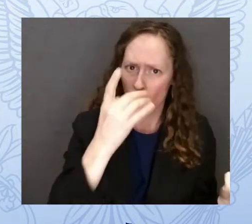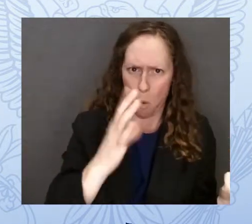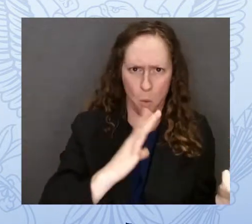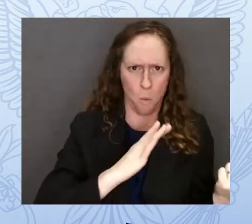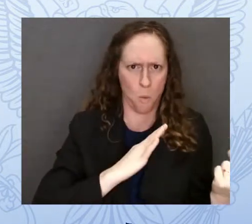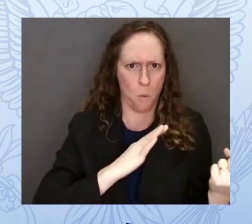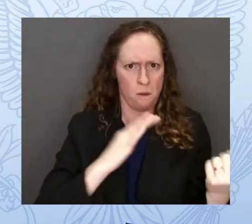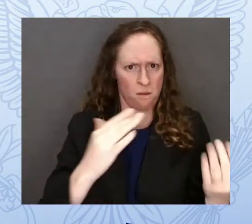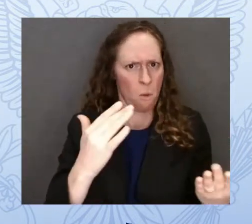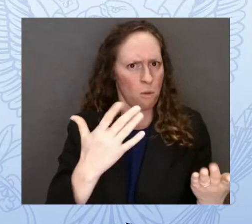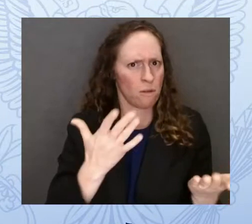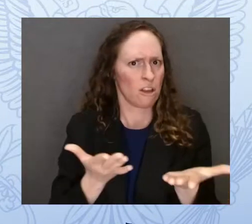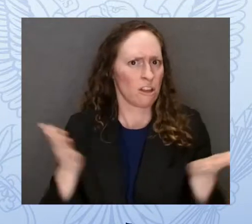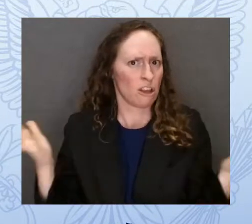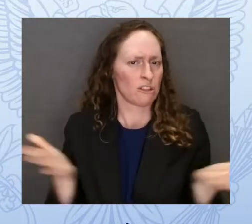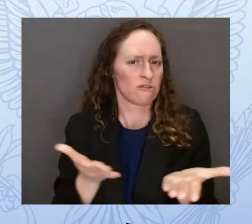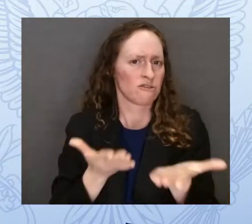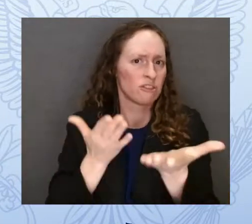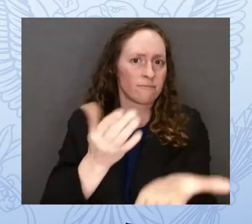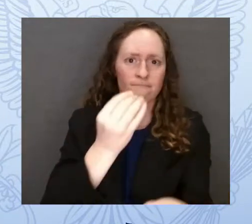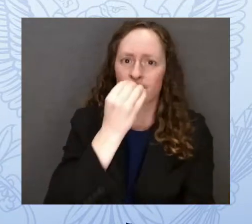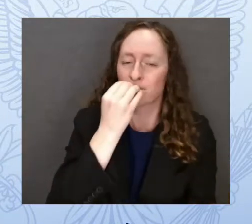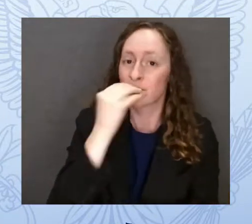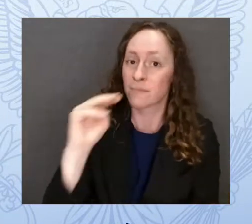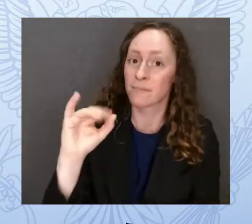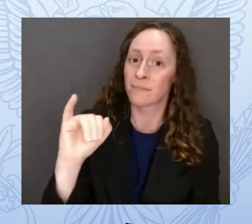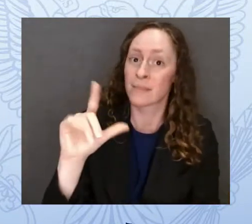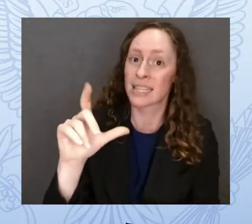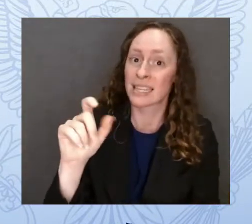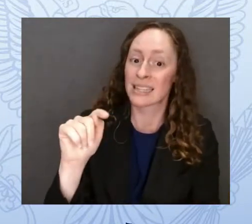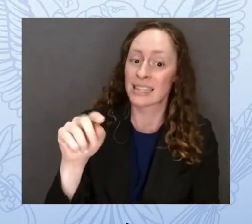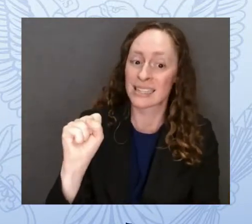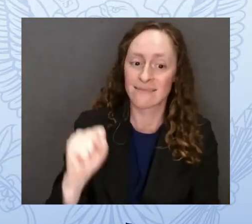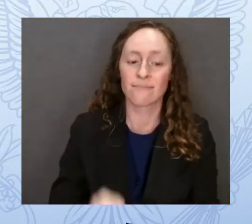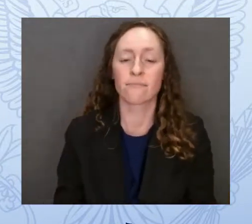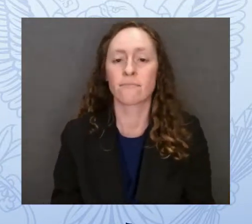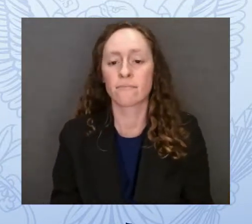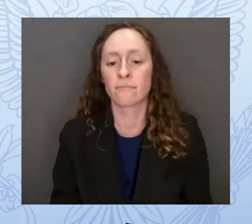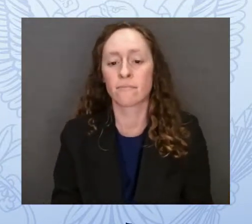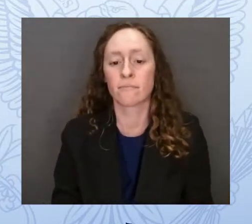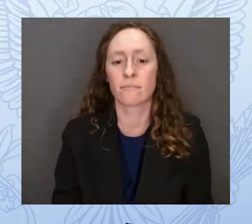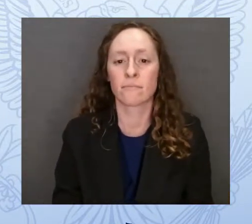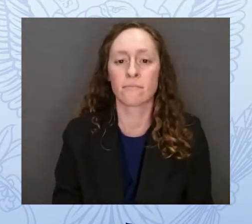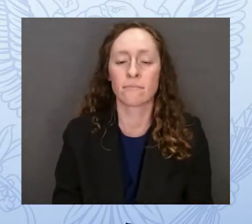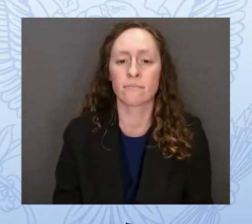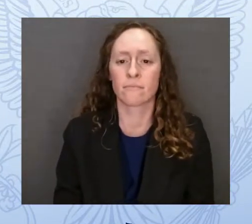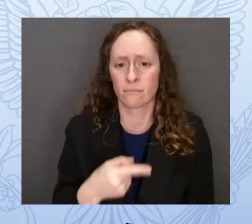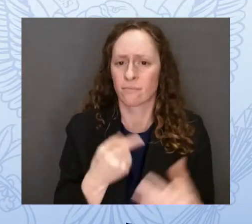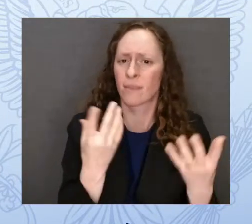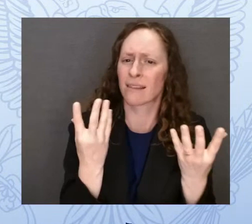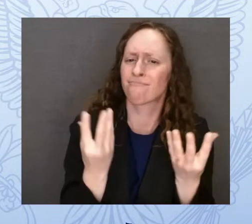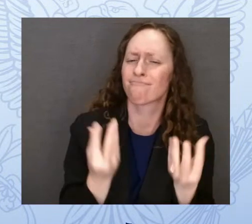is that we did a wonderful marinated millet salad highlighted with a Maryland silver corn.